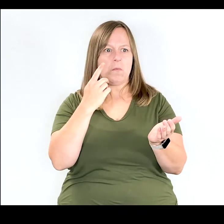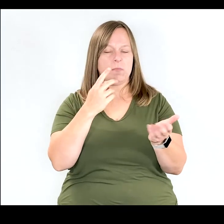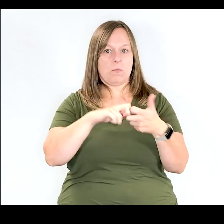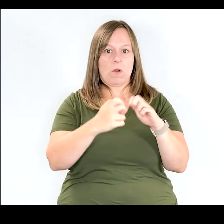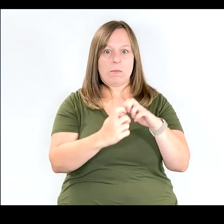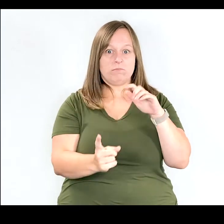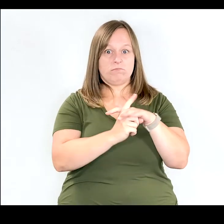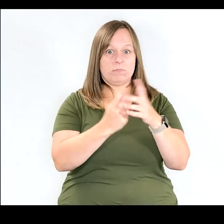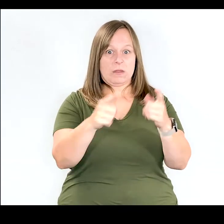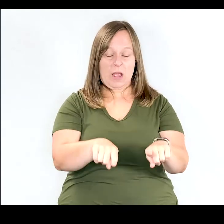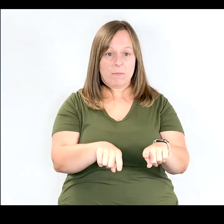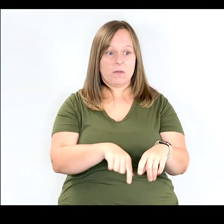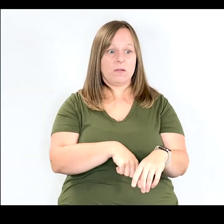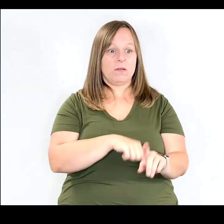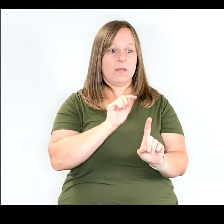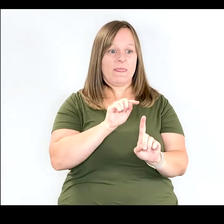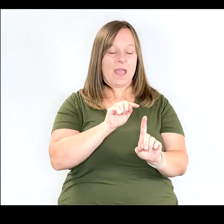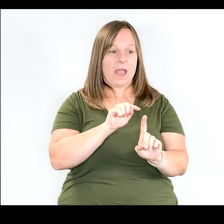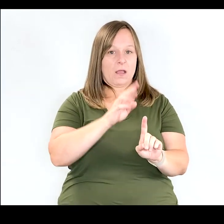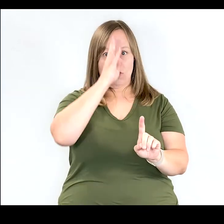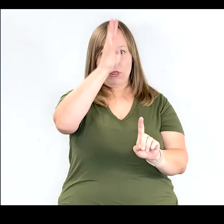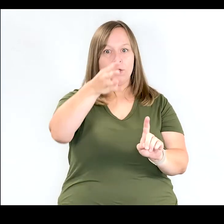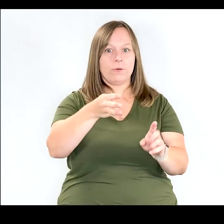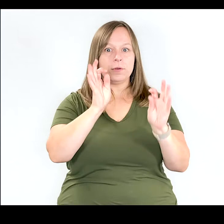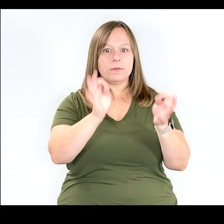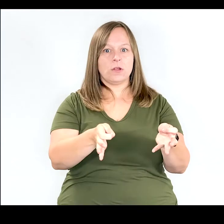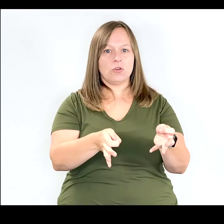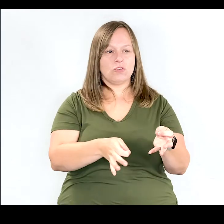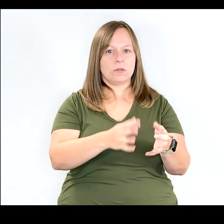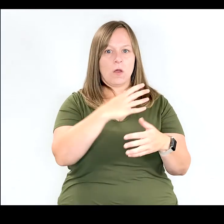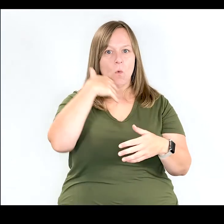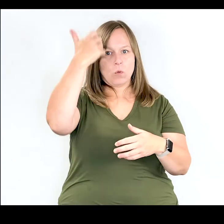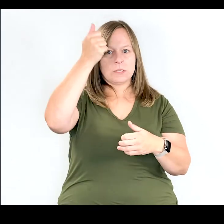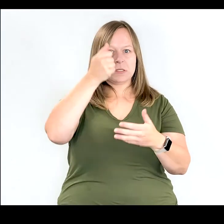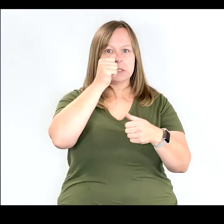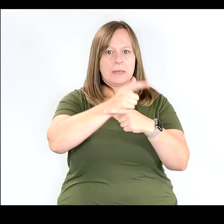the real problem that arose is that the nursing home made an arbitrary determination that the eldest sibling was